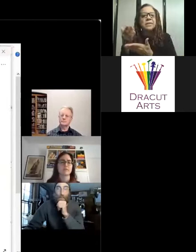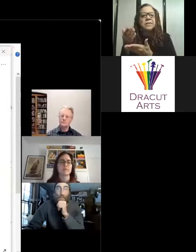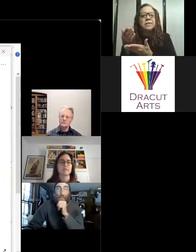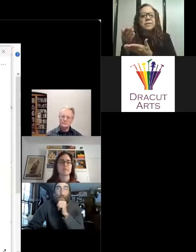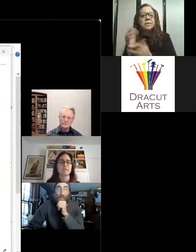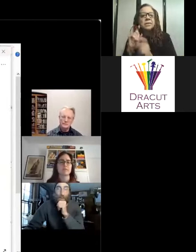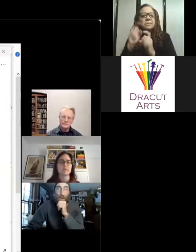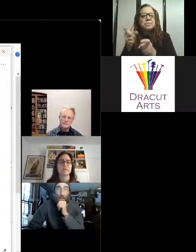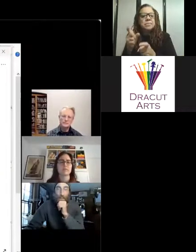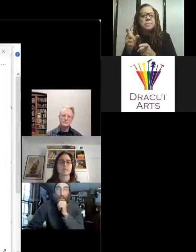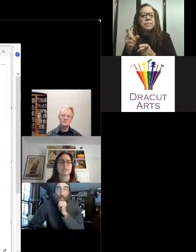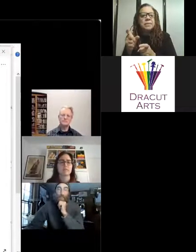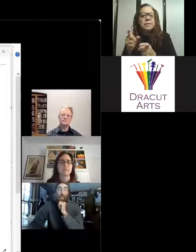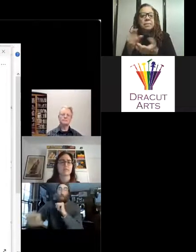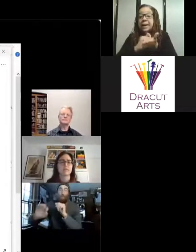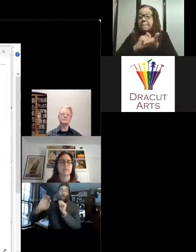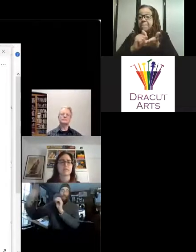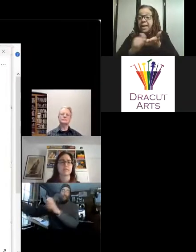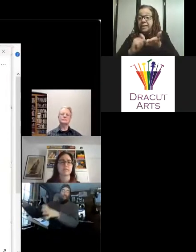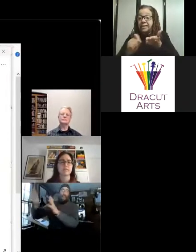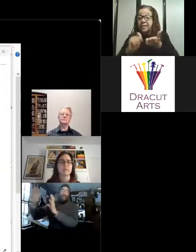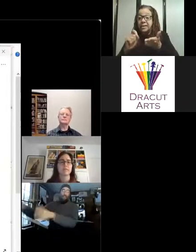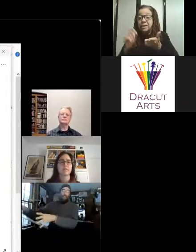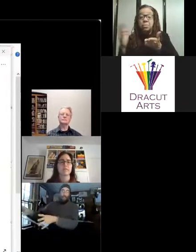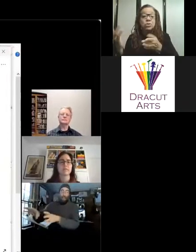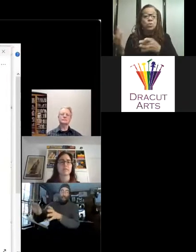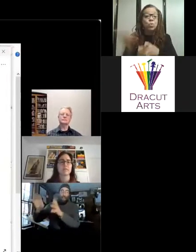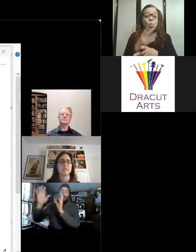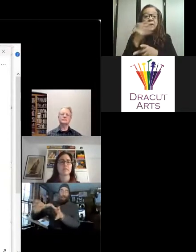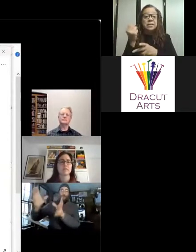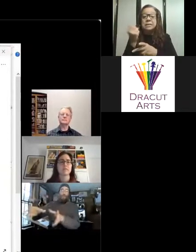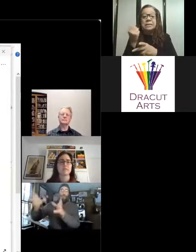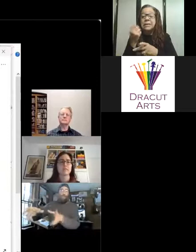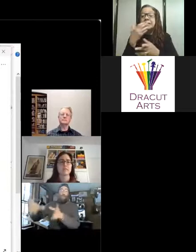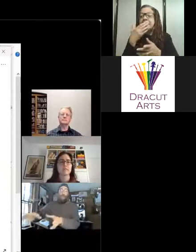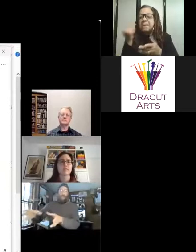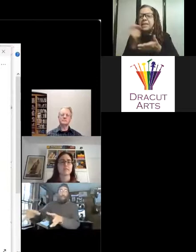proficiency in writing. They had sort of a remedial class for the uh, all the men who couldn't read and write.